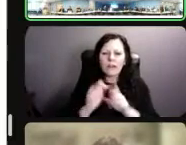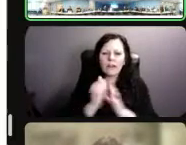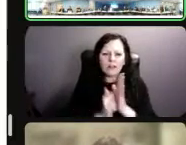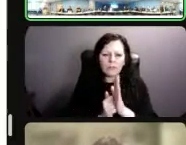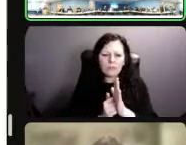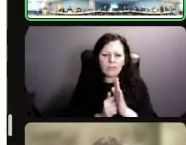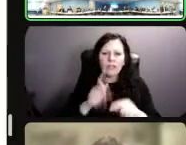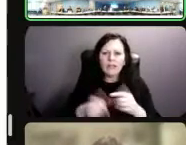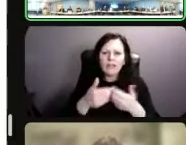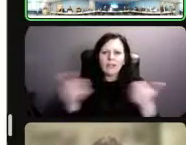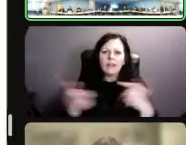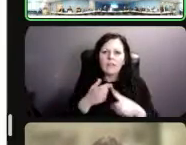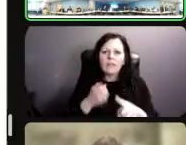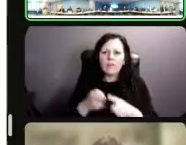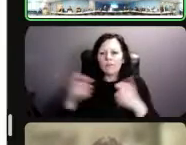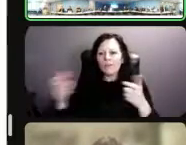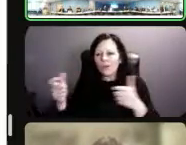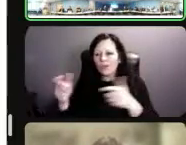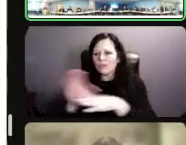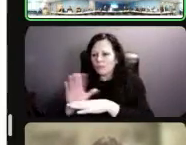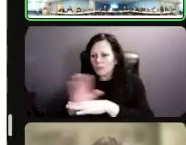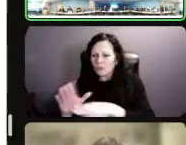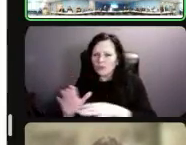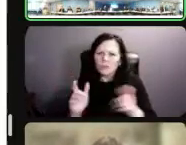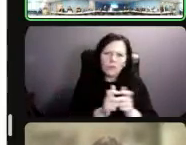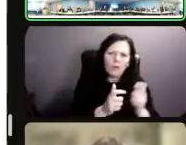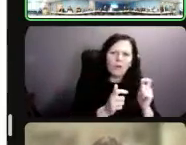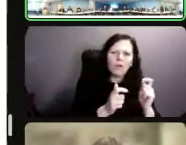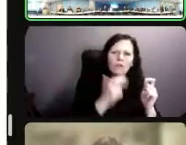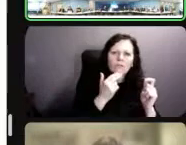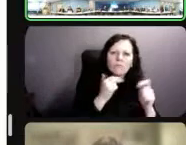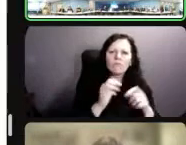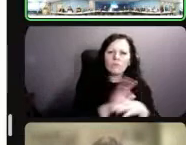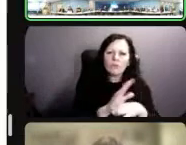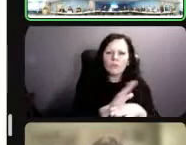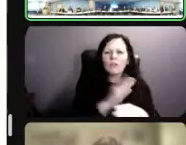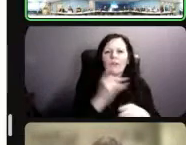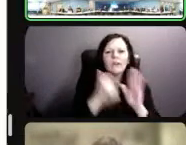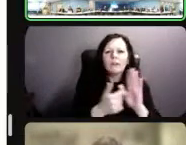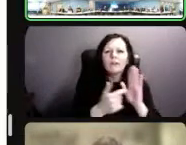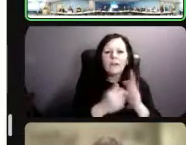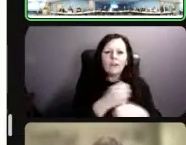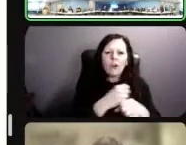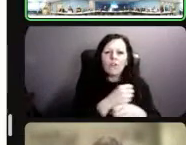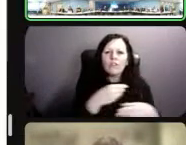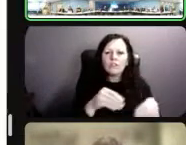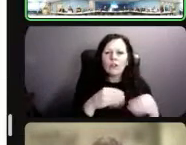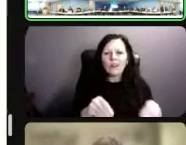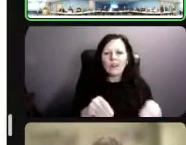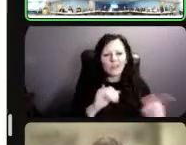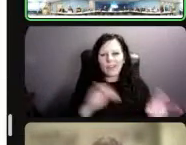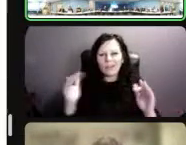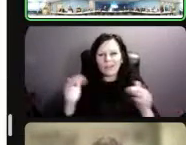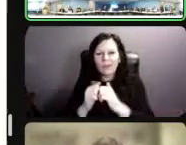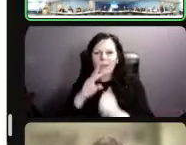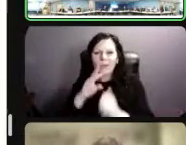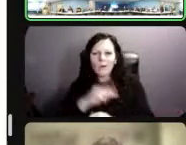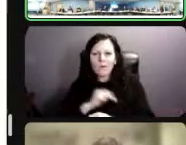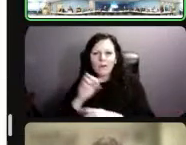HAVE A SYSTEM OF THE NATION THAT WE'RE ONLY ABLE TO APPLY TO ACCOUNTS SO AND